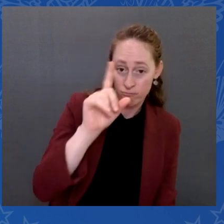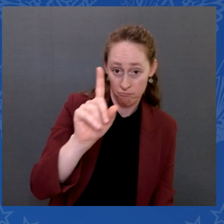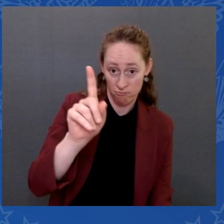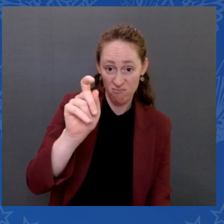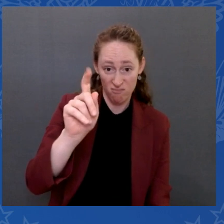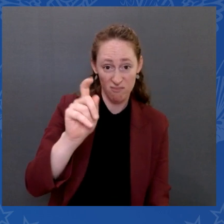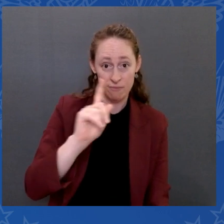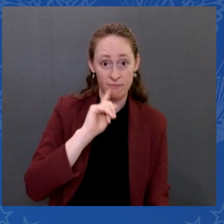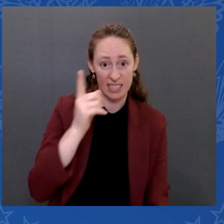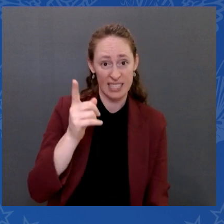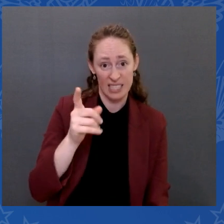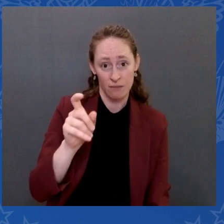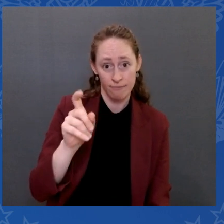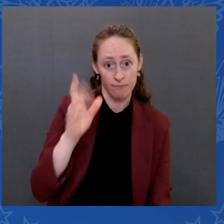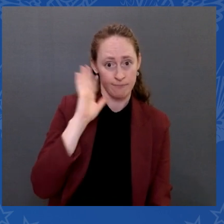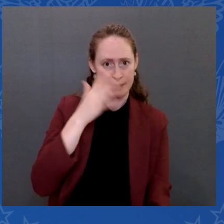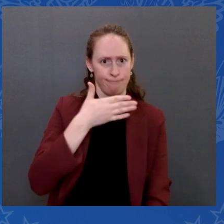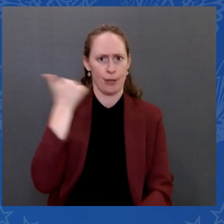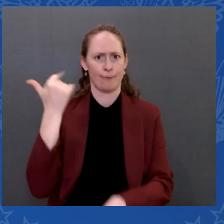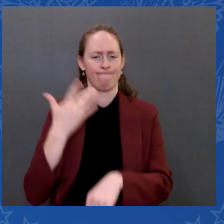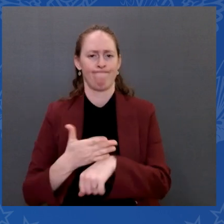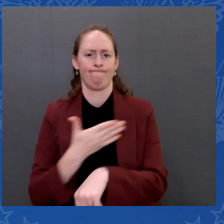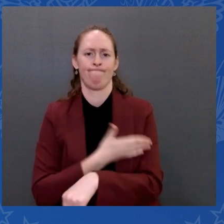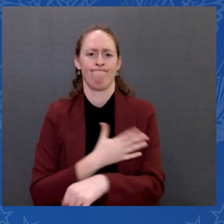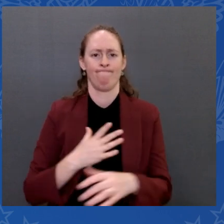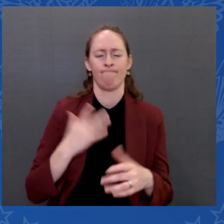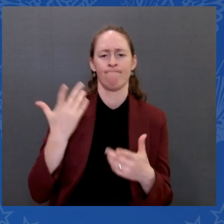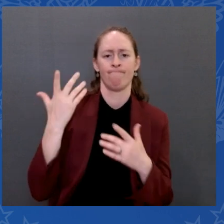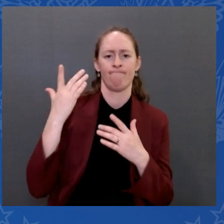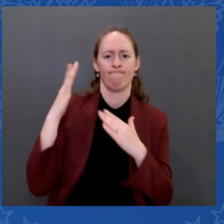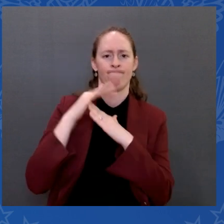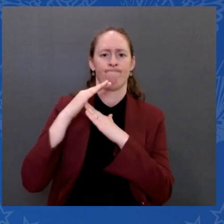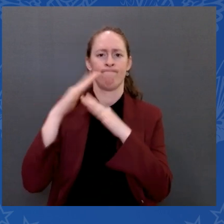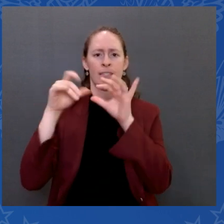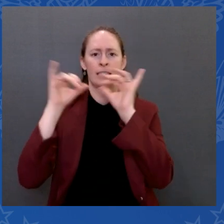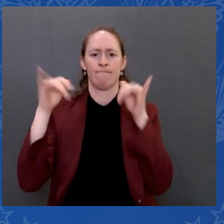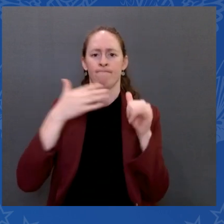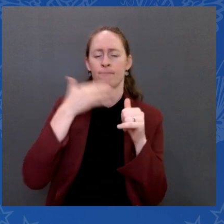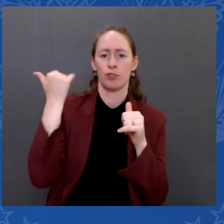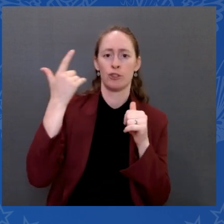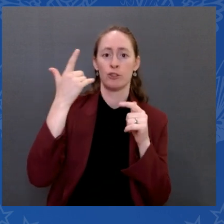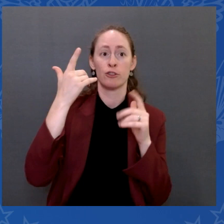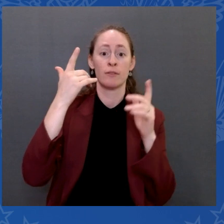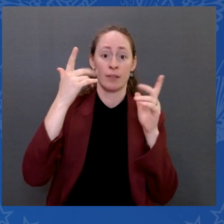of these high-end computer chips are available to us, made in America, here in America --